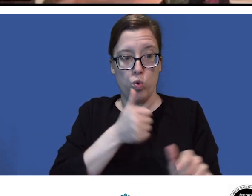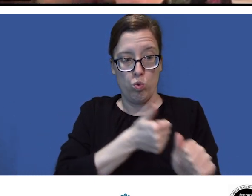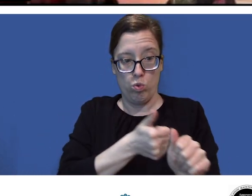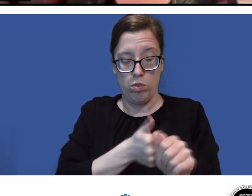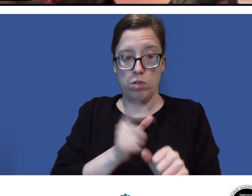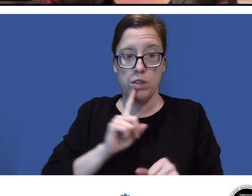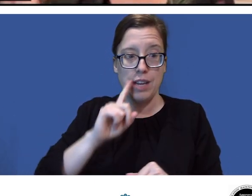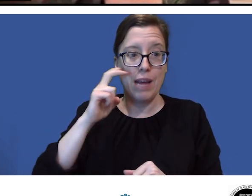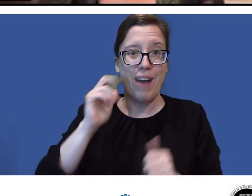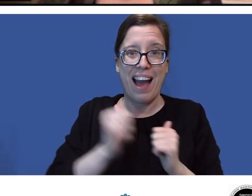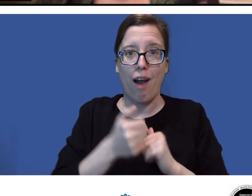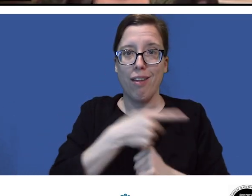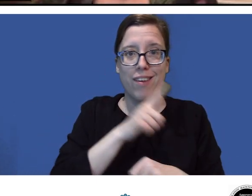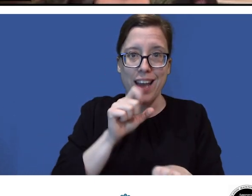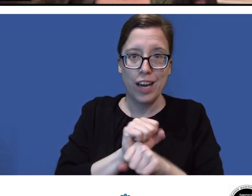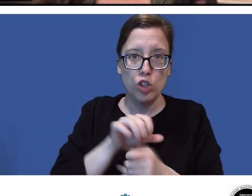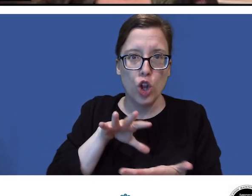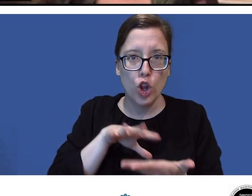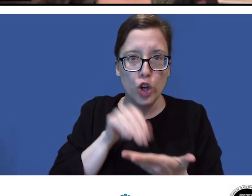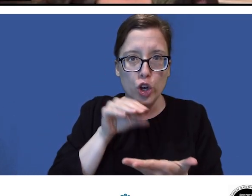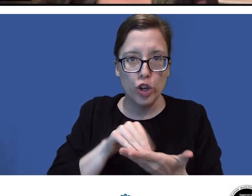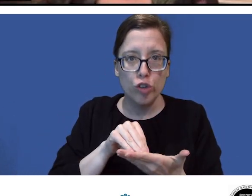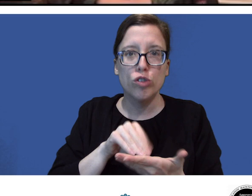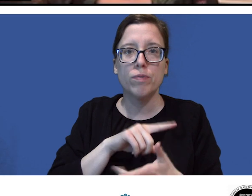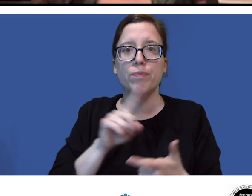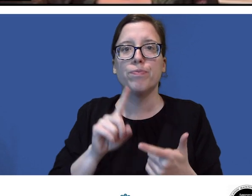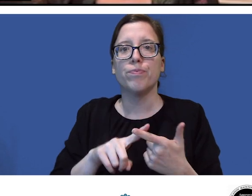And in comparison to kids who are typically developing.